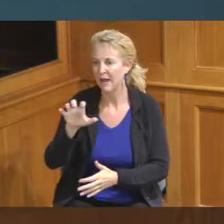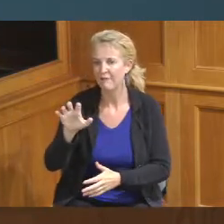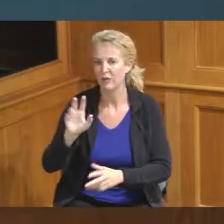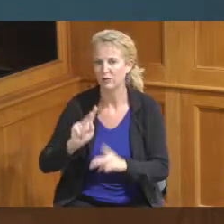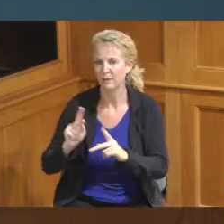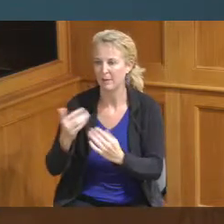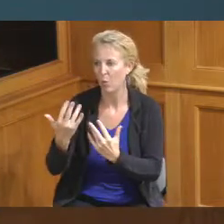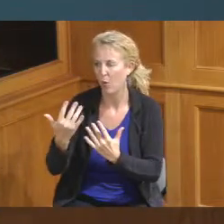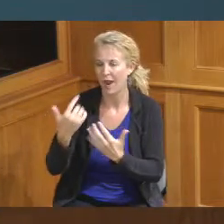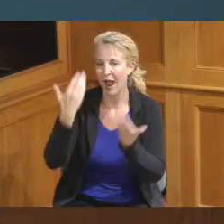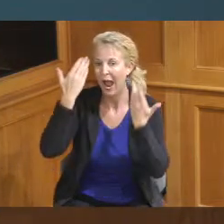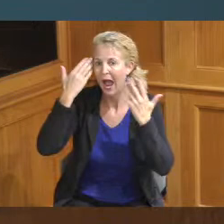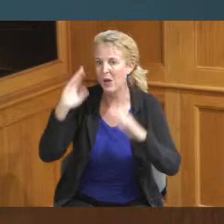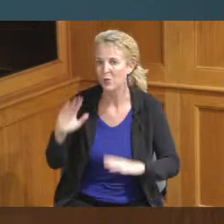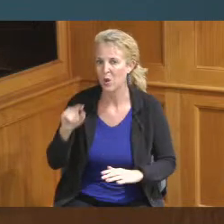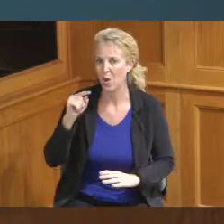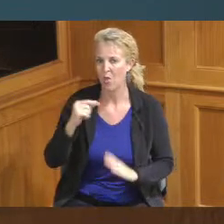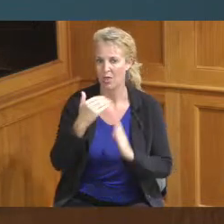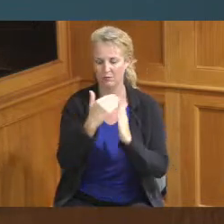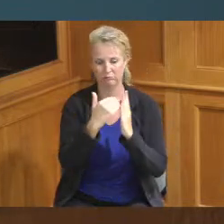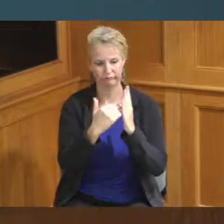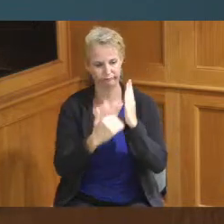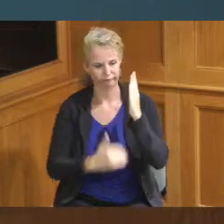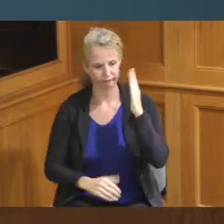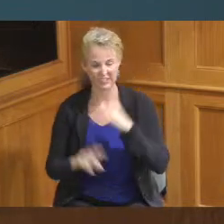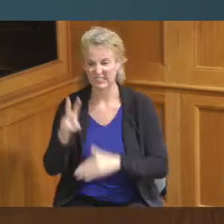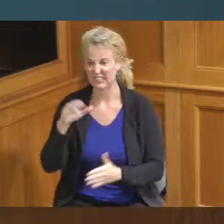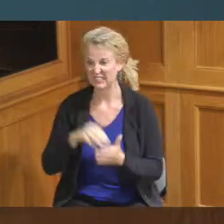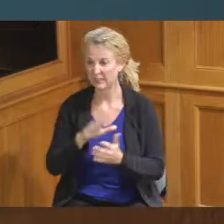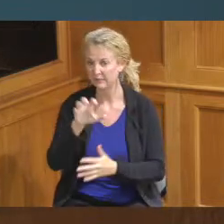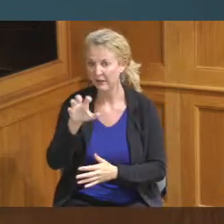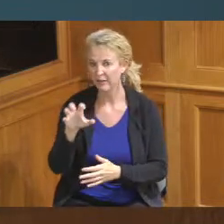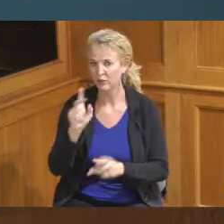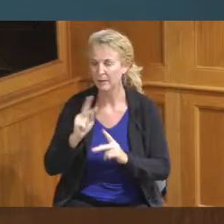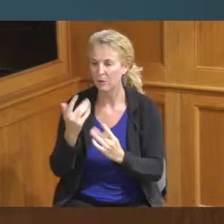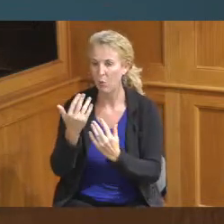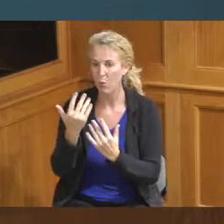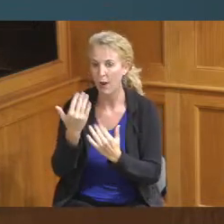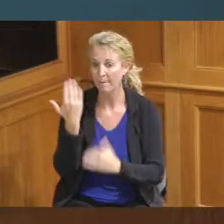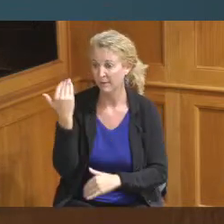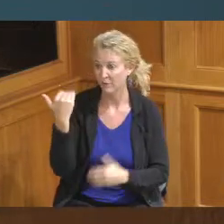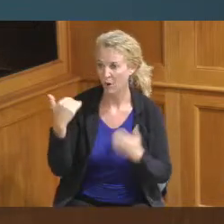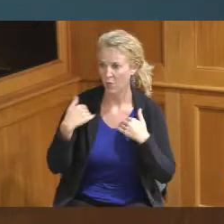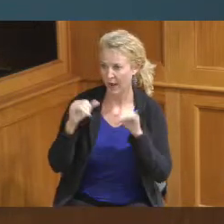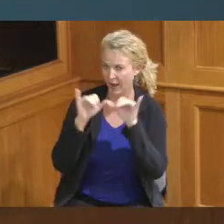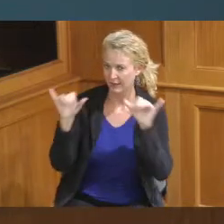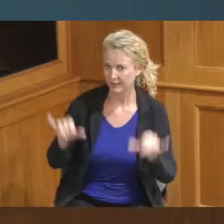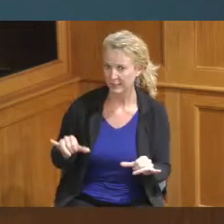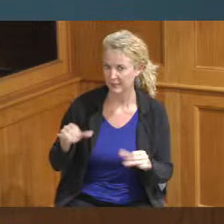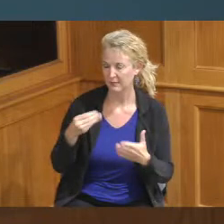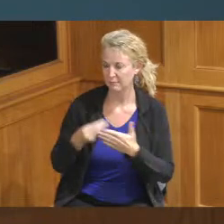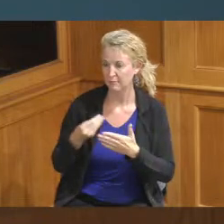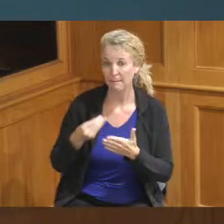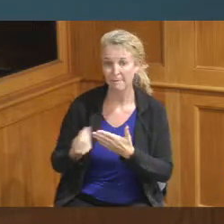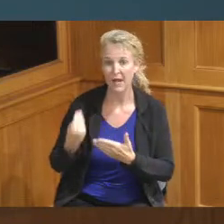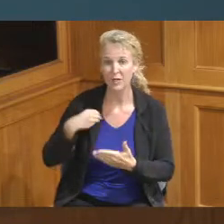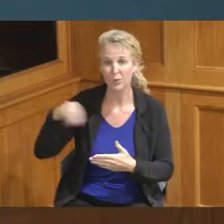how we got this pipeline we had a system that we were paying and we had a lot more people applying